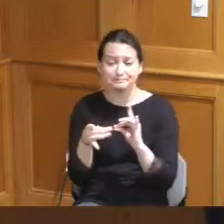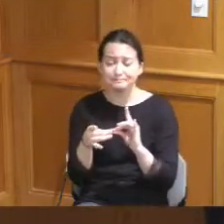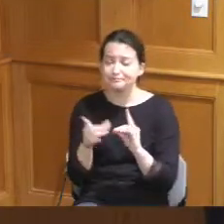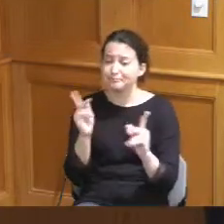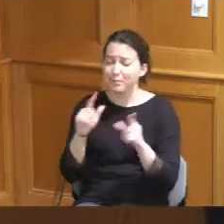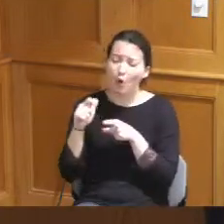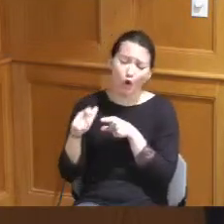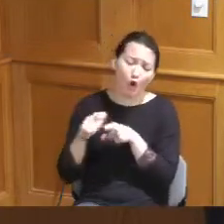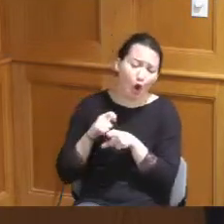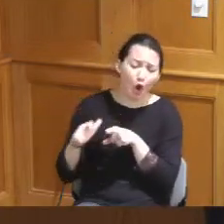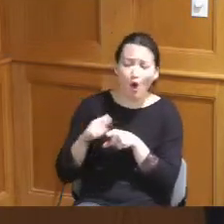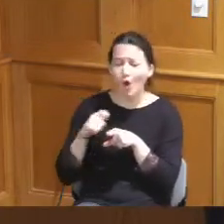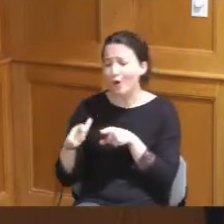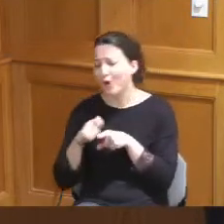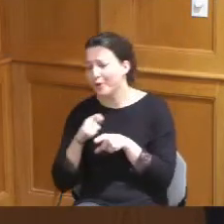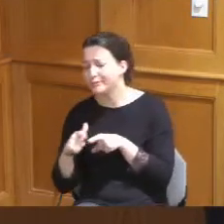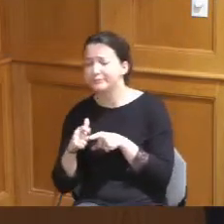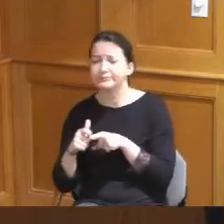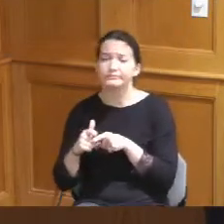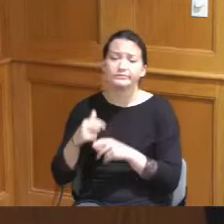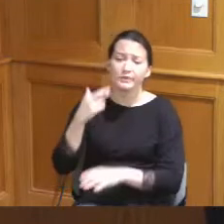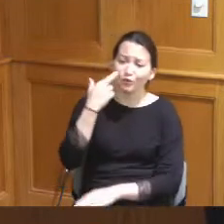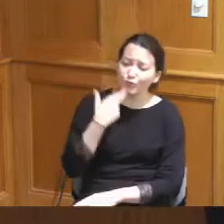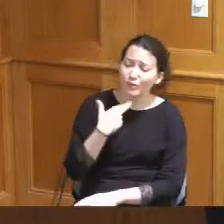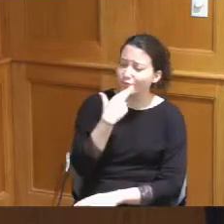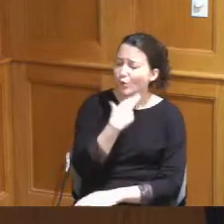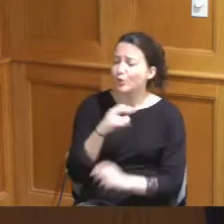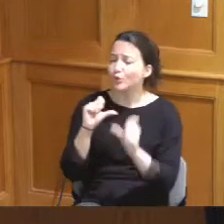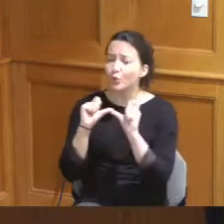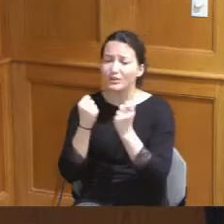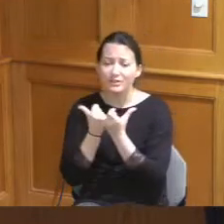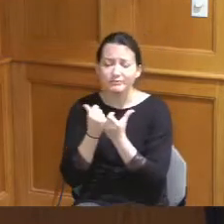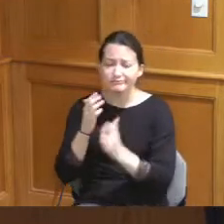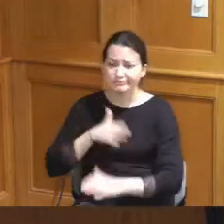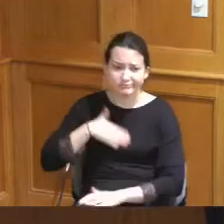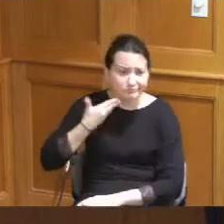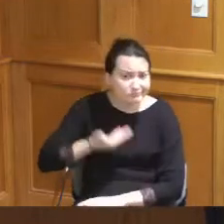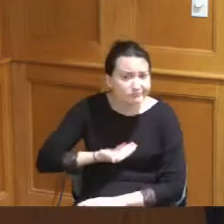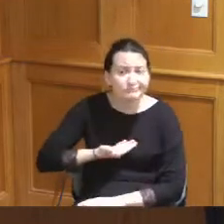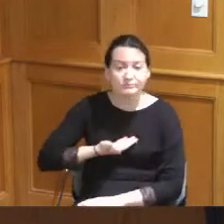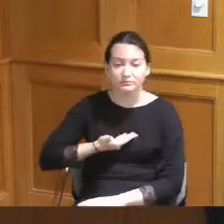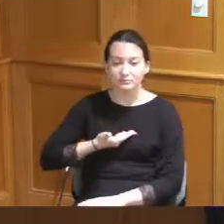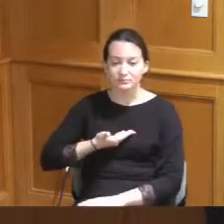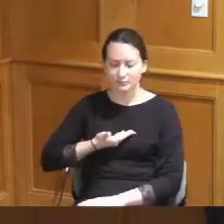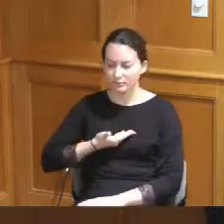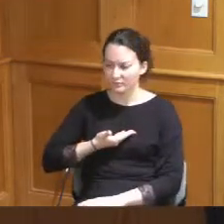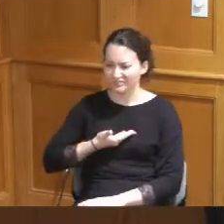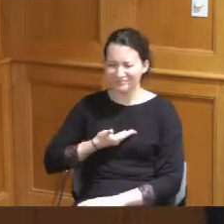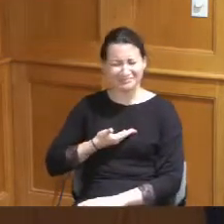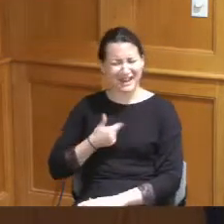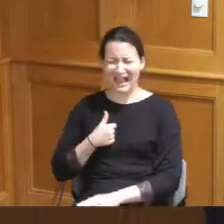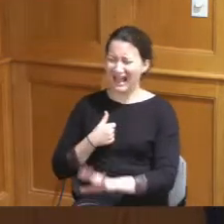calling me about it the Restaurant Association is upset about it and I'm with him on some stuff